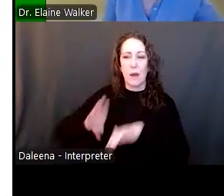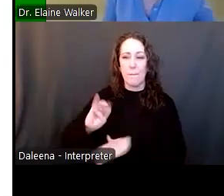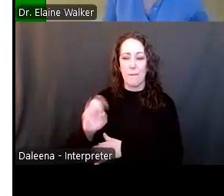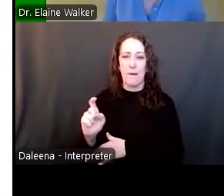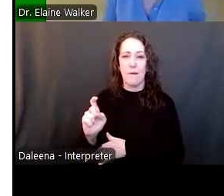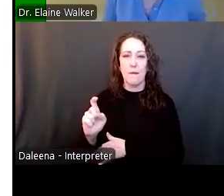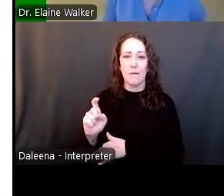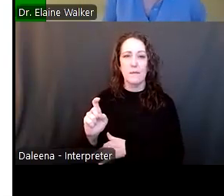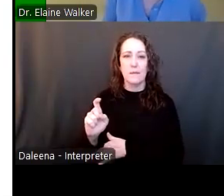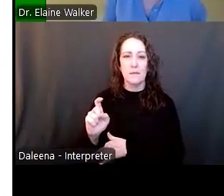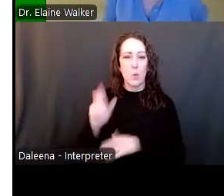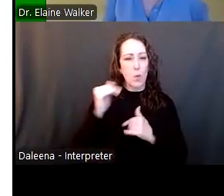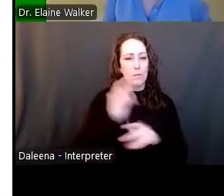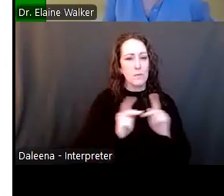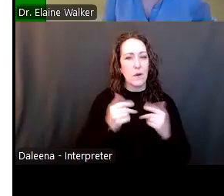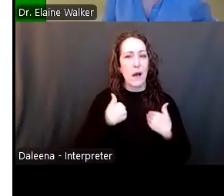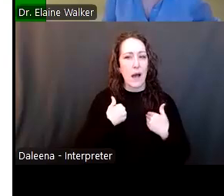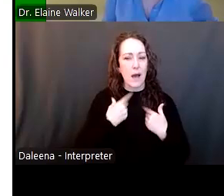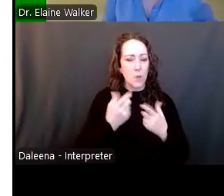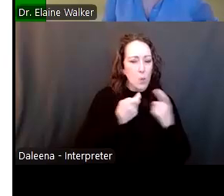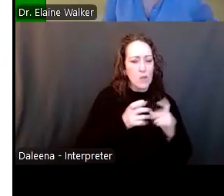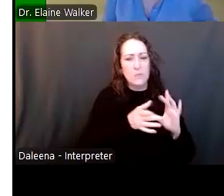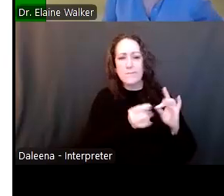do hope people have questions and comments at the end but make sure you put those in